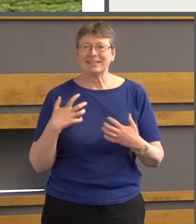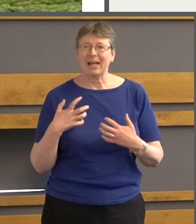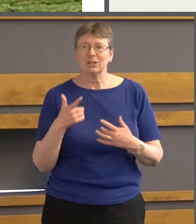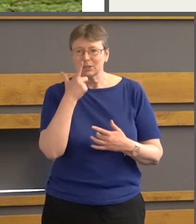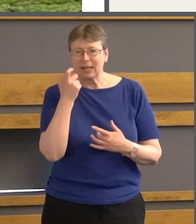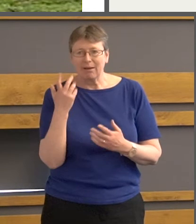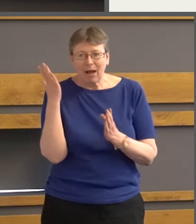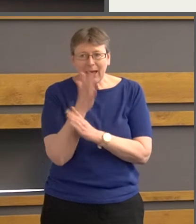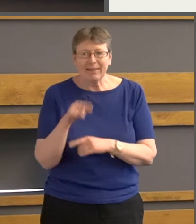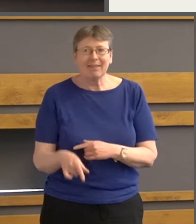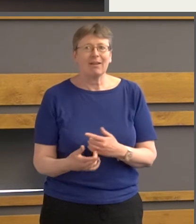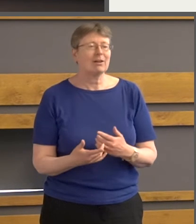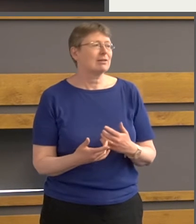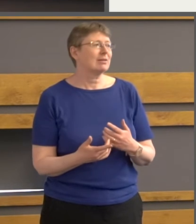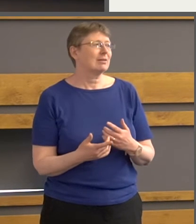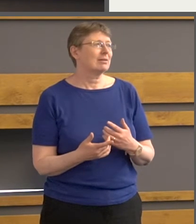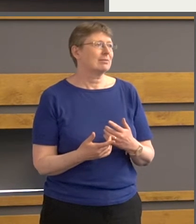but that's just not really true.